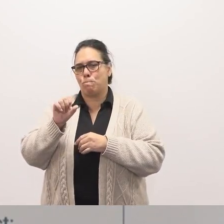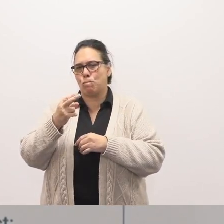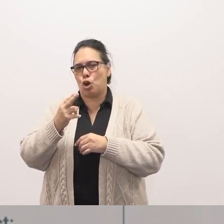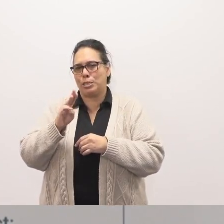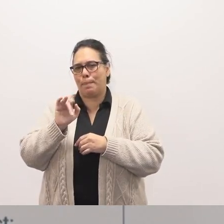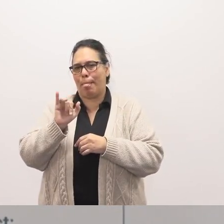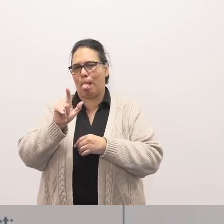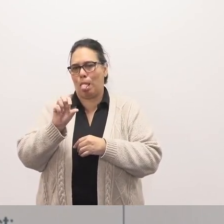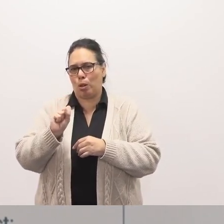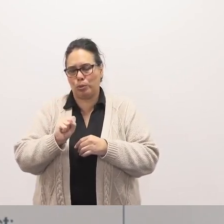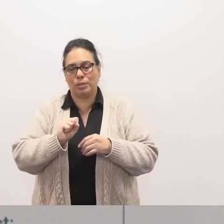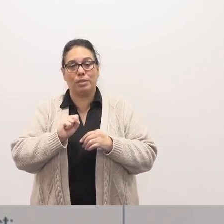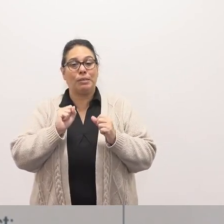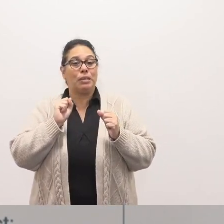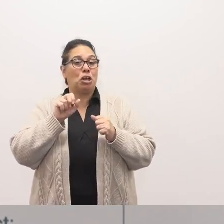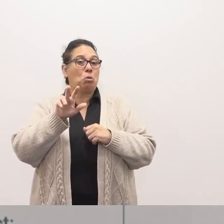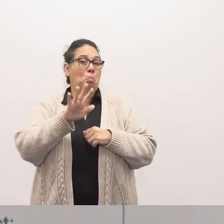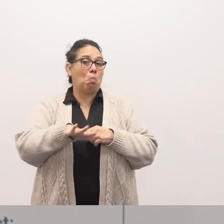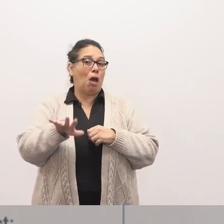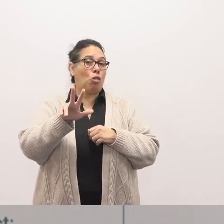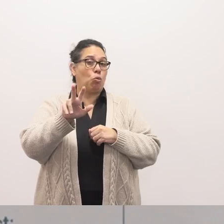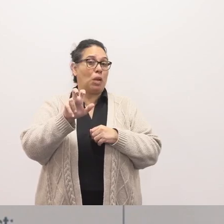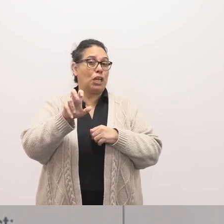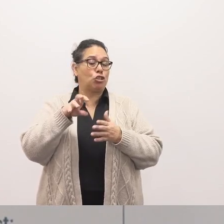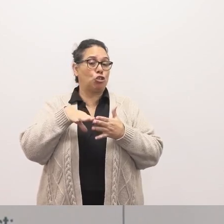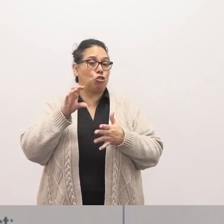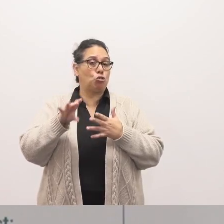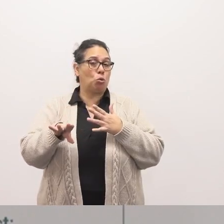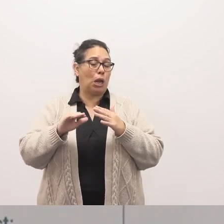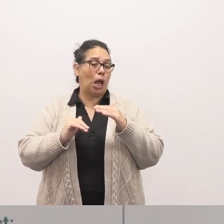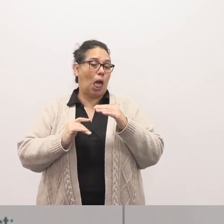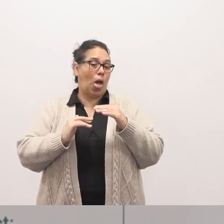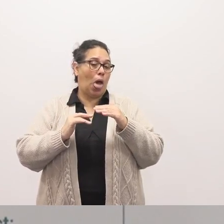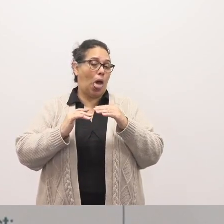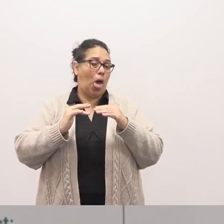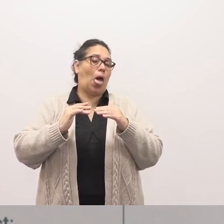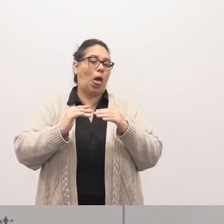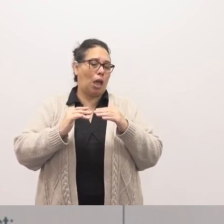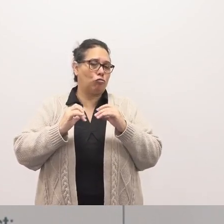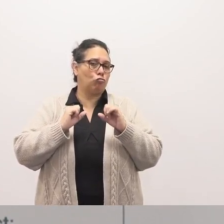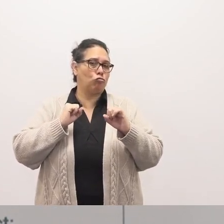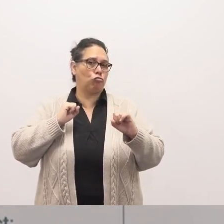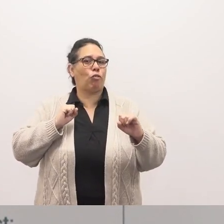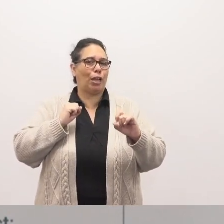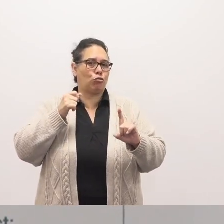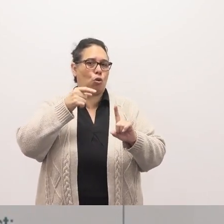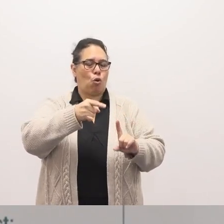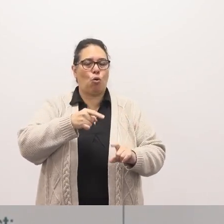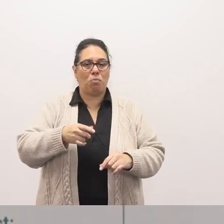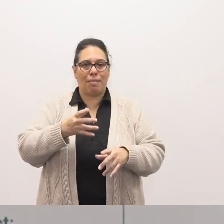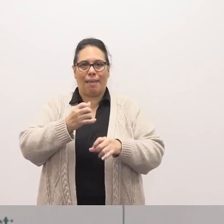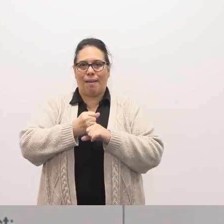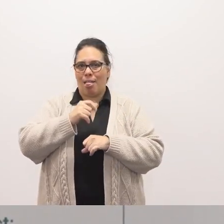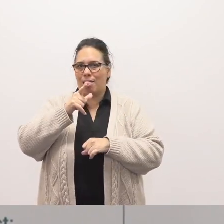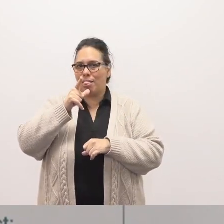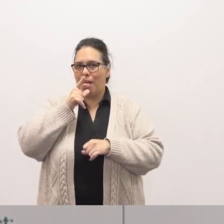who had reached their stretch goals, and they got lunch passes for 10 days to be at the front of the line.